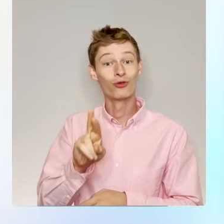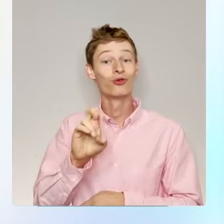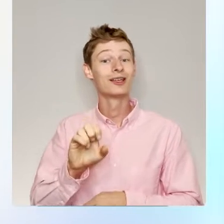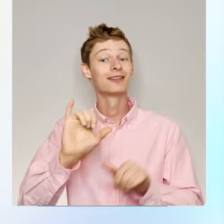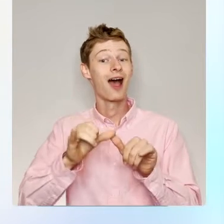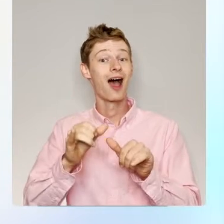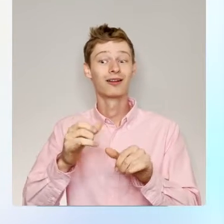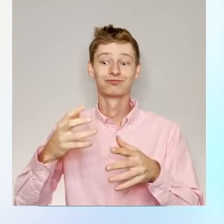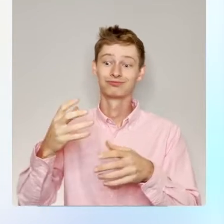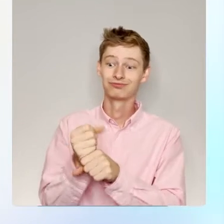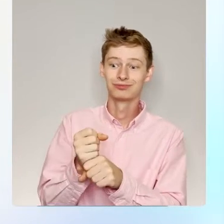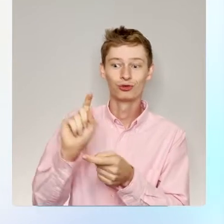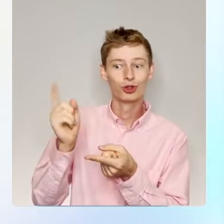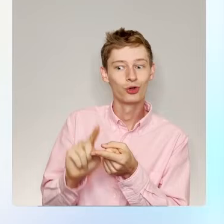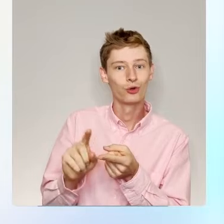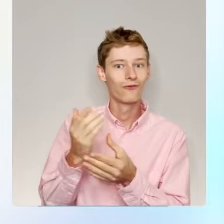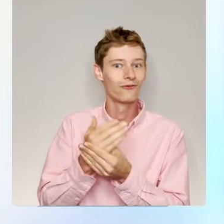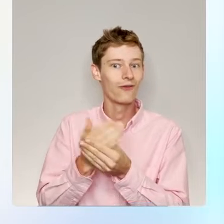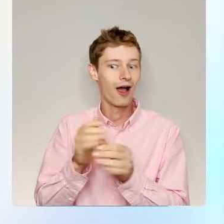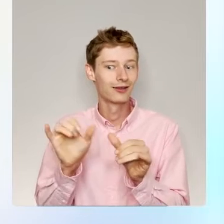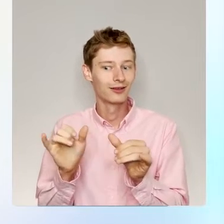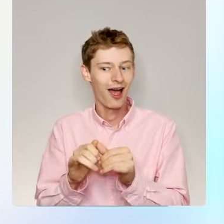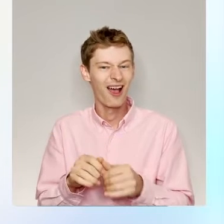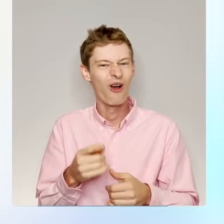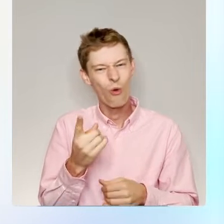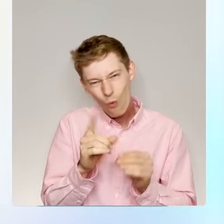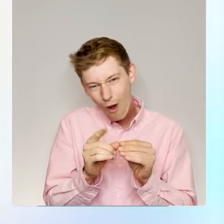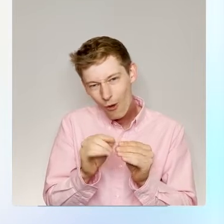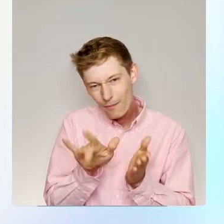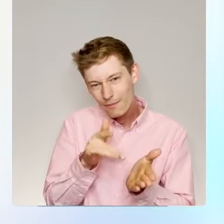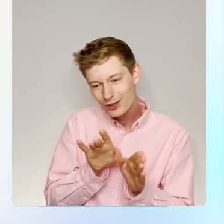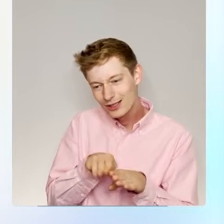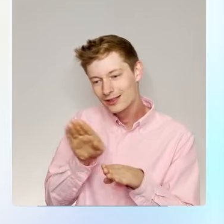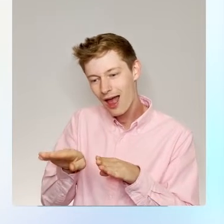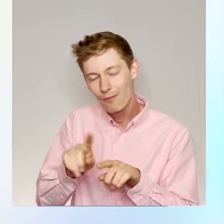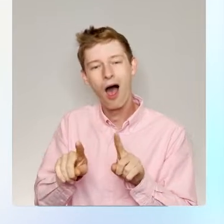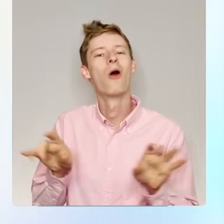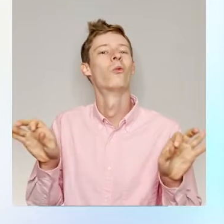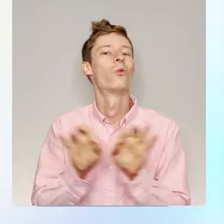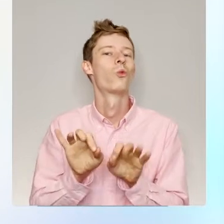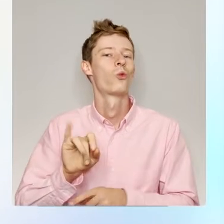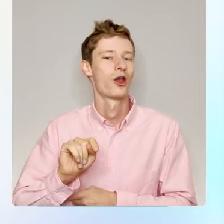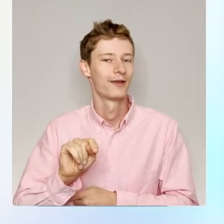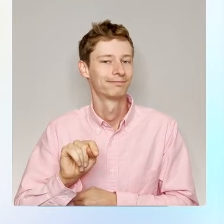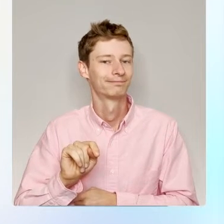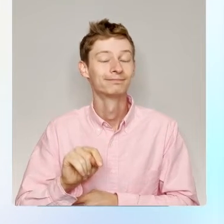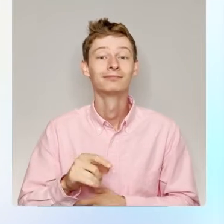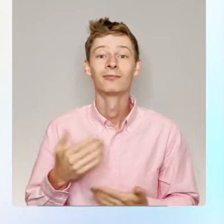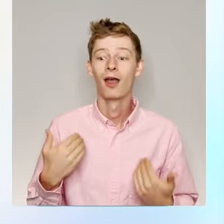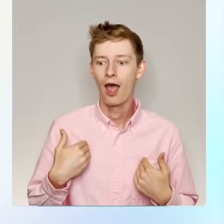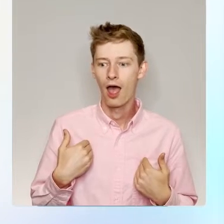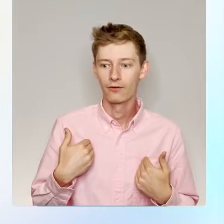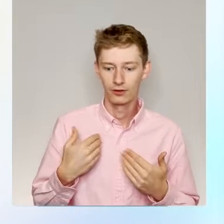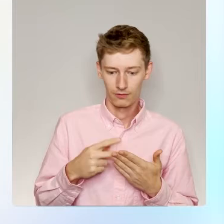either to the models or to the pipeline itself. It let us fix bugs in our pipeline, fine-tune our compression settings,